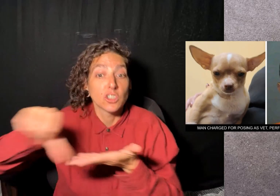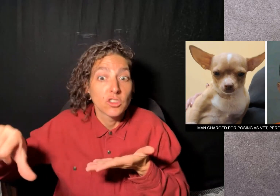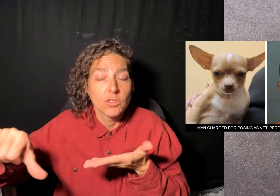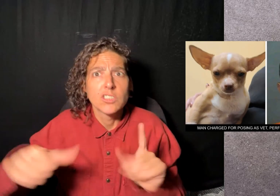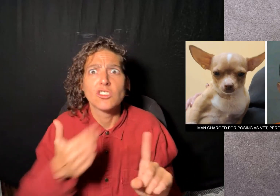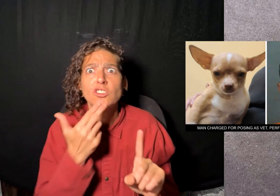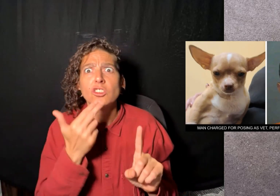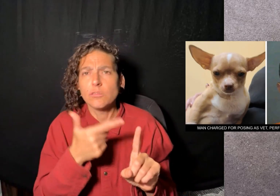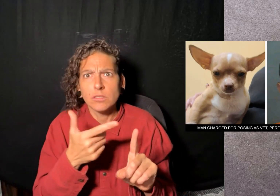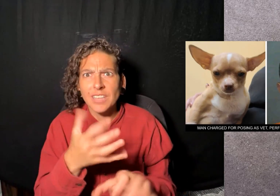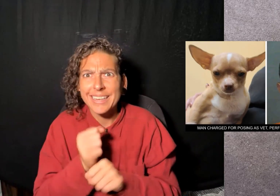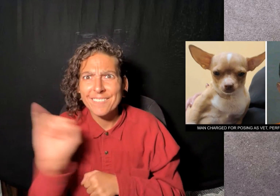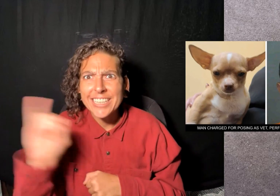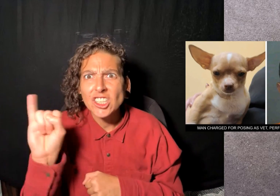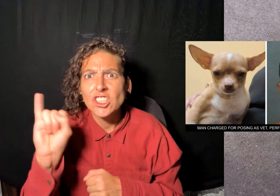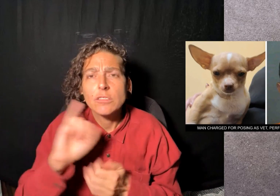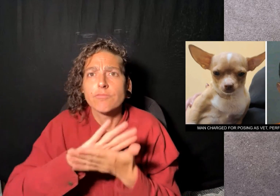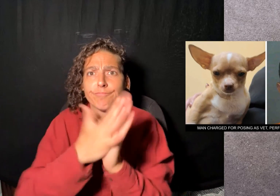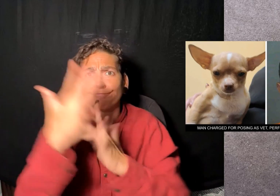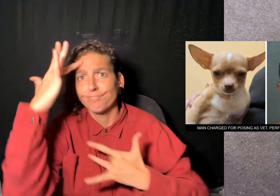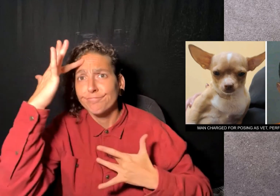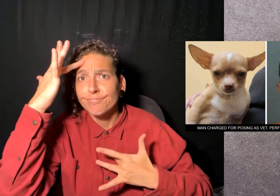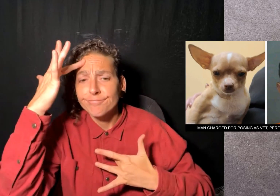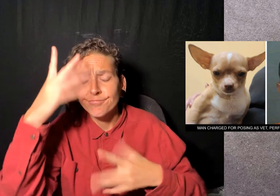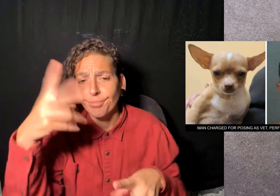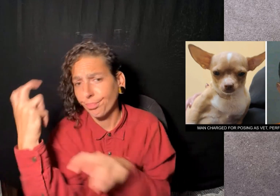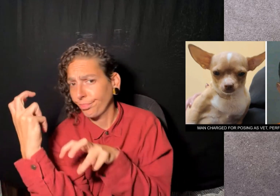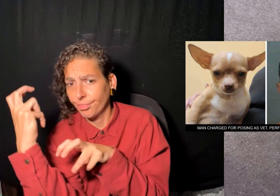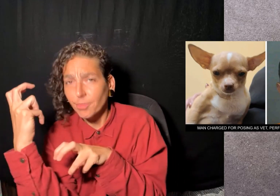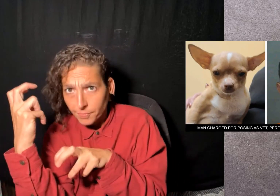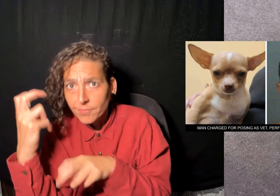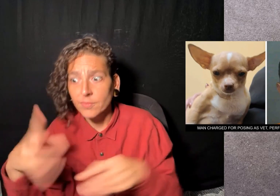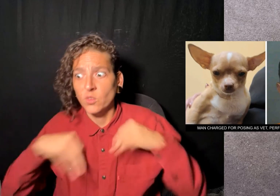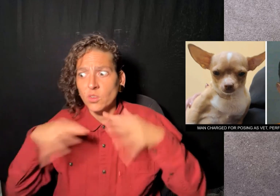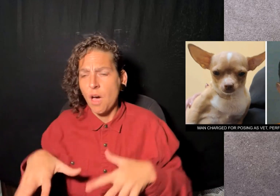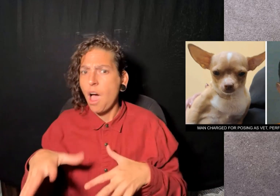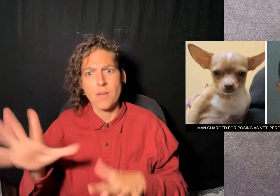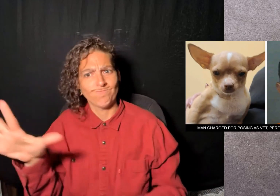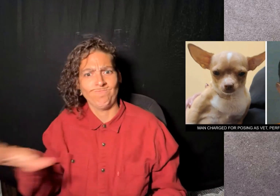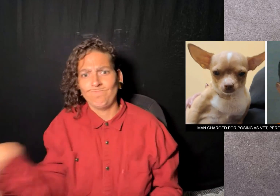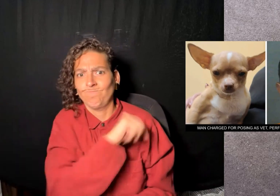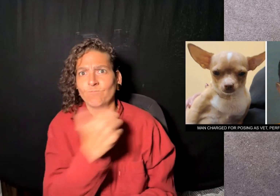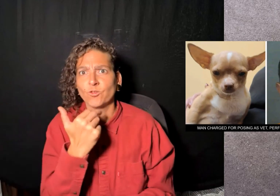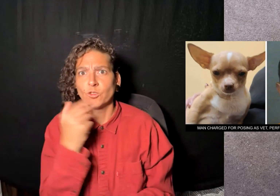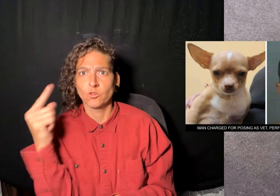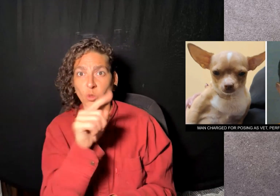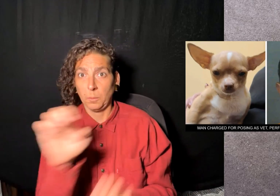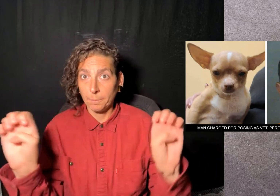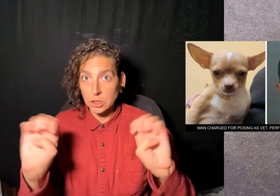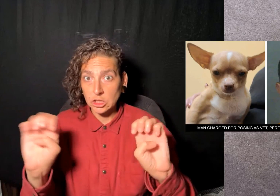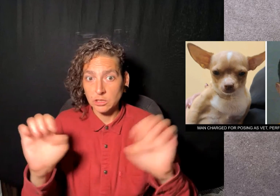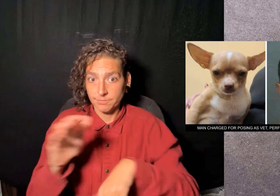the surgery Sugar got an infection and became ill the owners took Sugar to an emergency